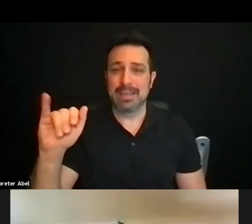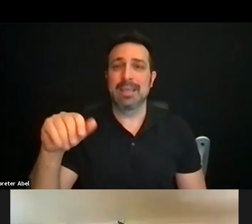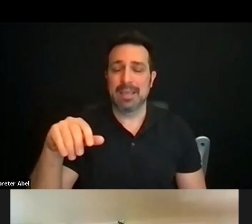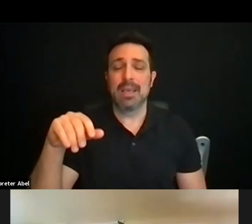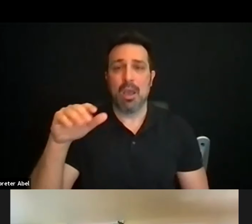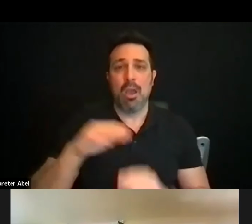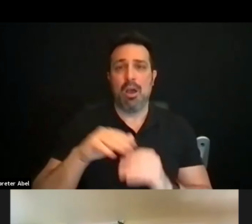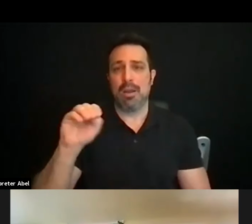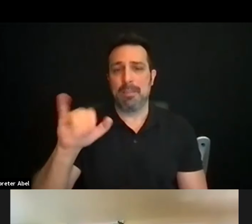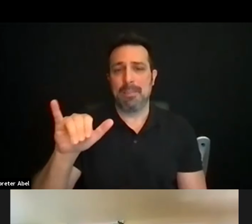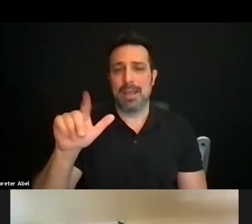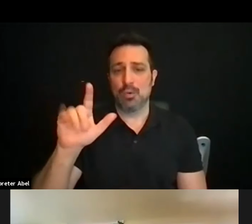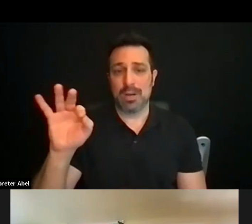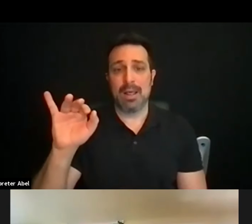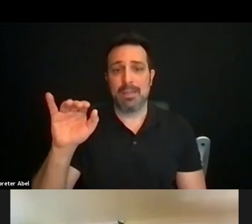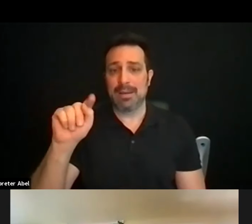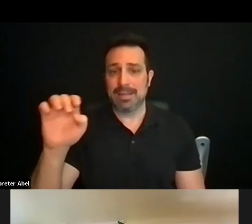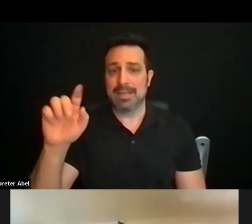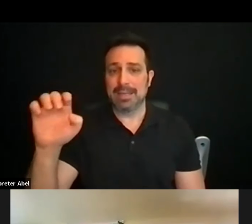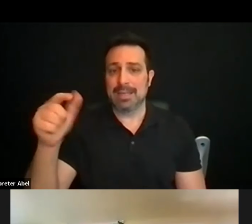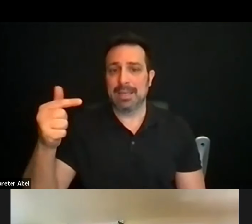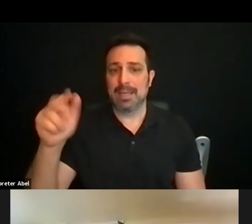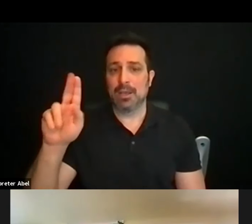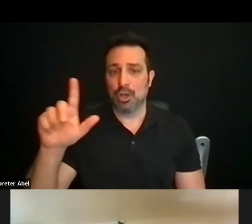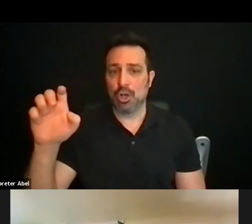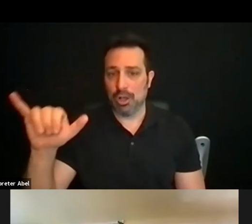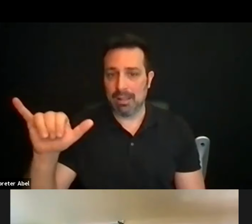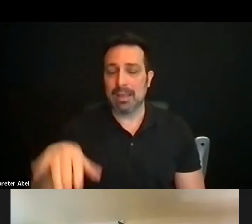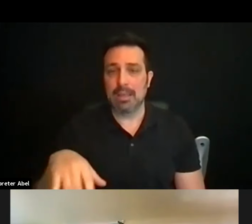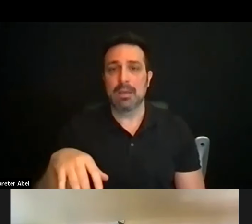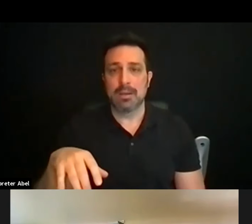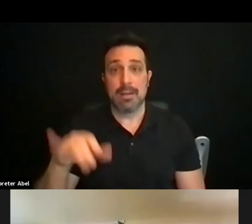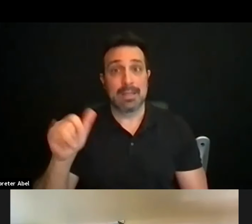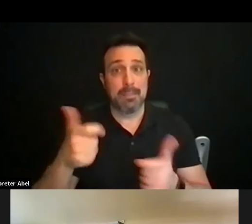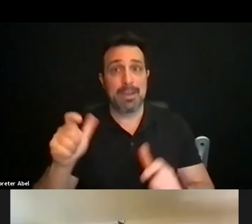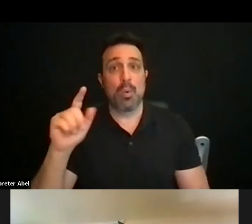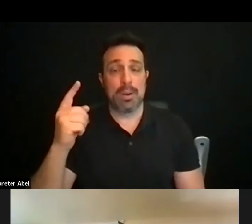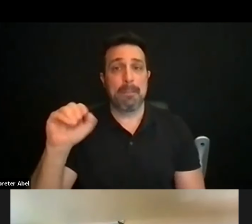looking for help day of events. We have one